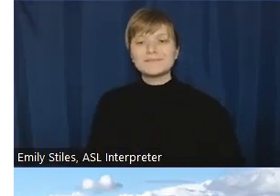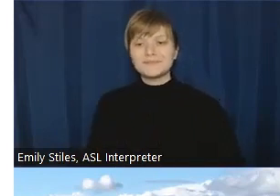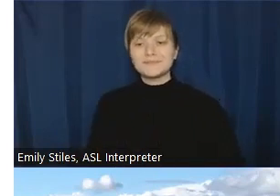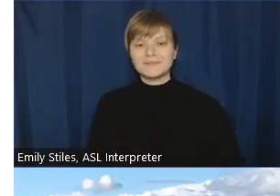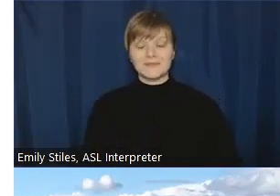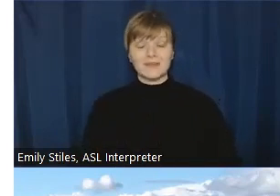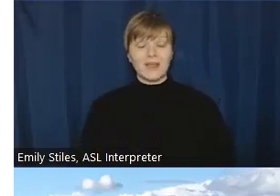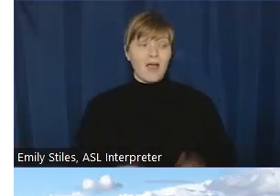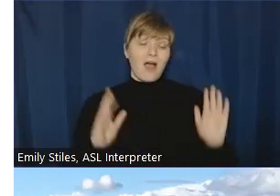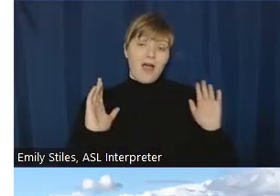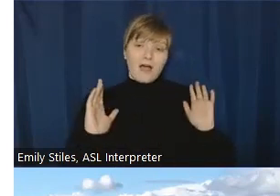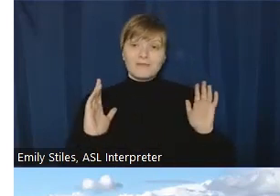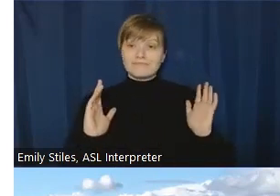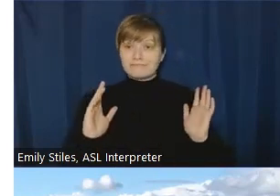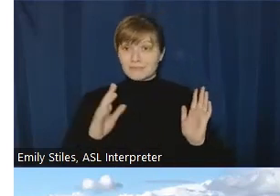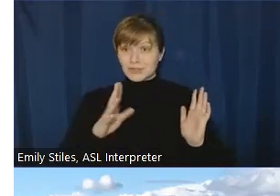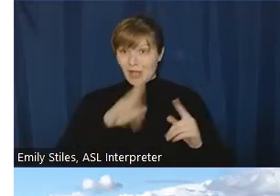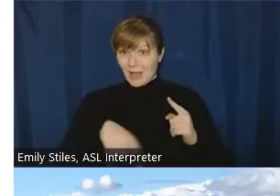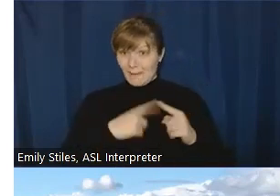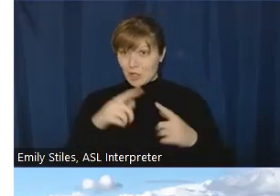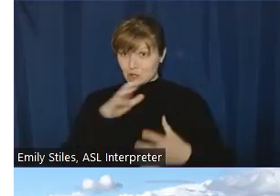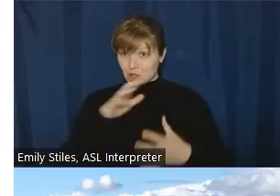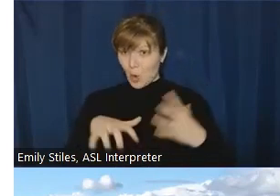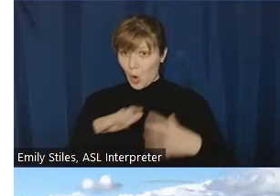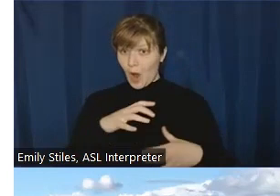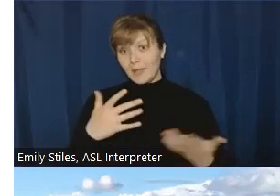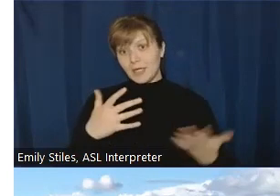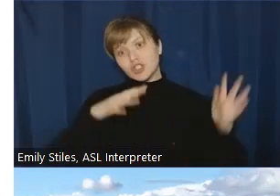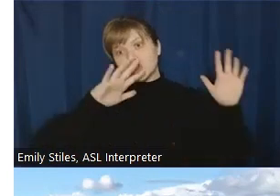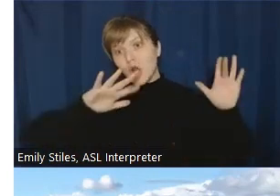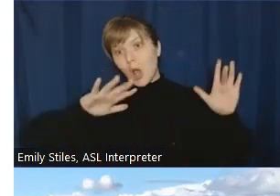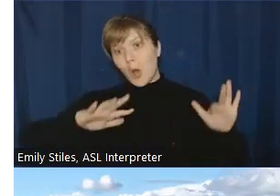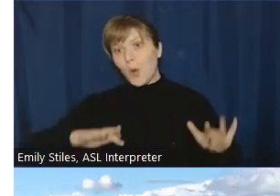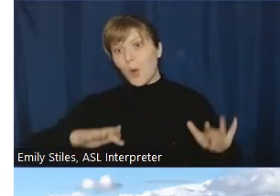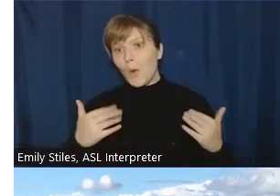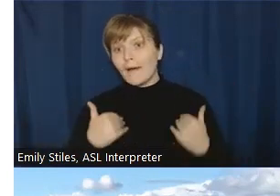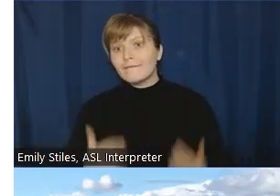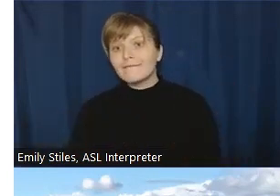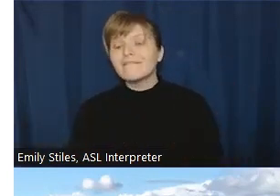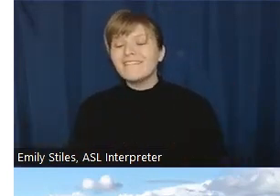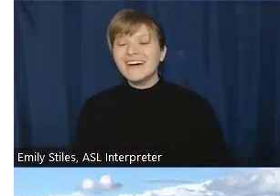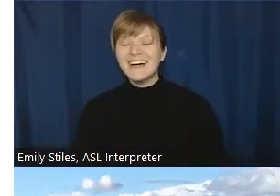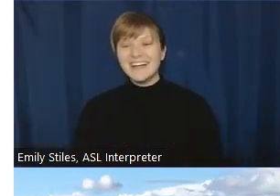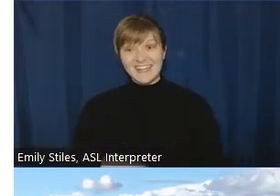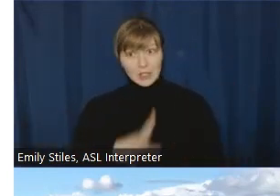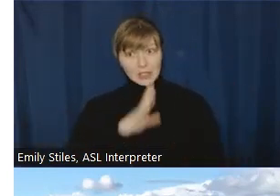If you’re talking about the storm, we’re getting snow in our area. An area where you